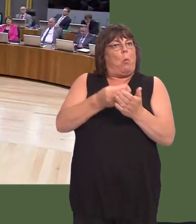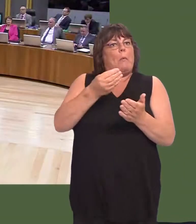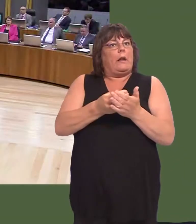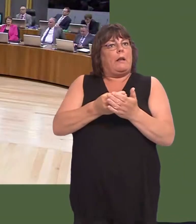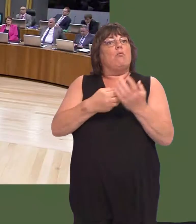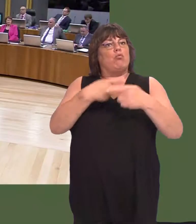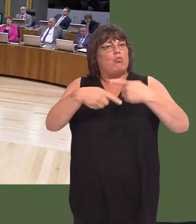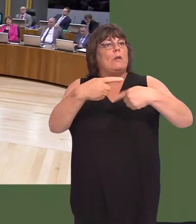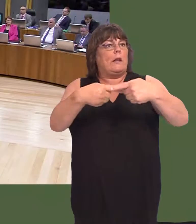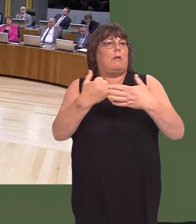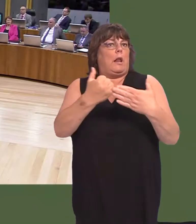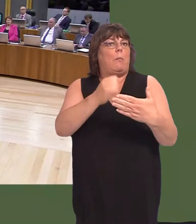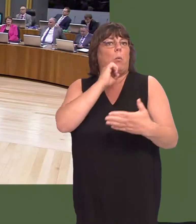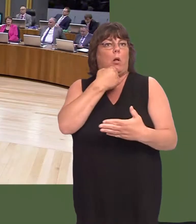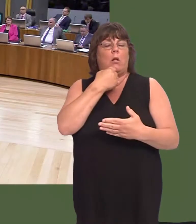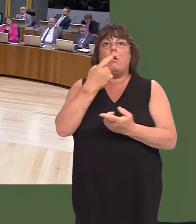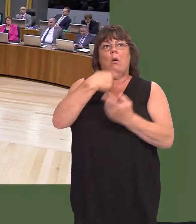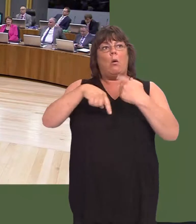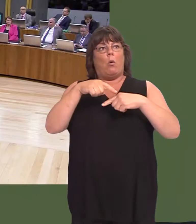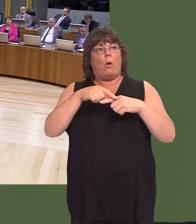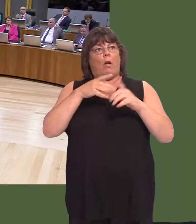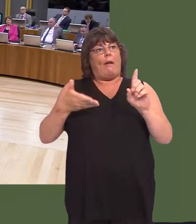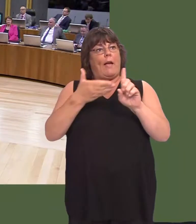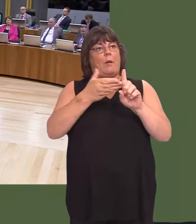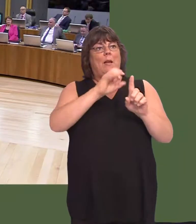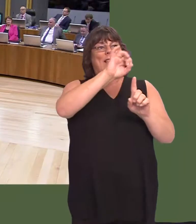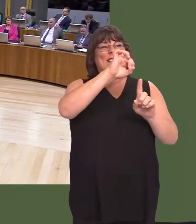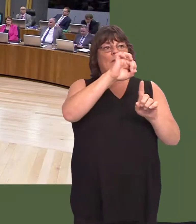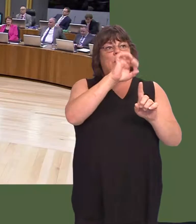And I can say that we are certainly on course to exceed the 70 per cent target that we have